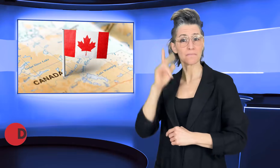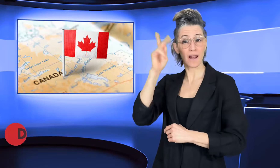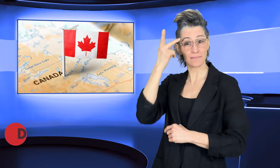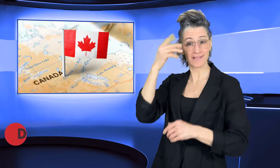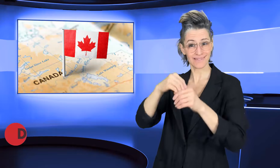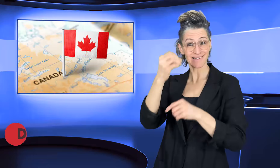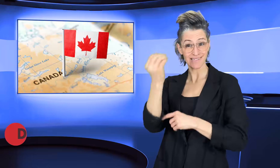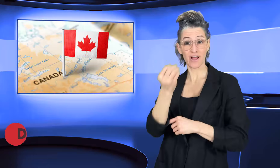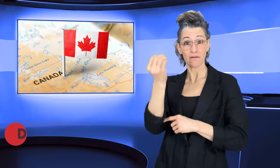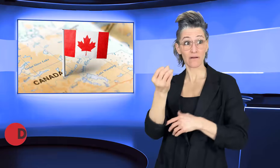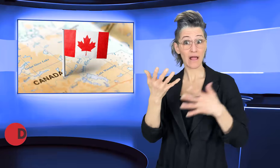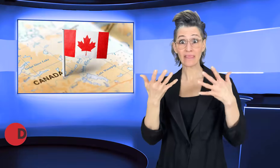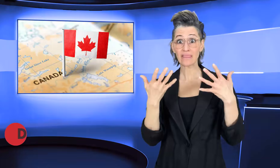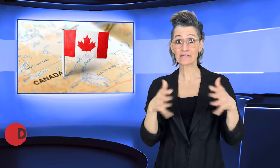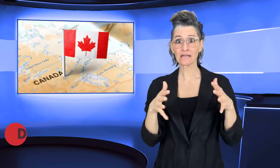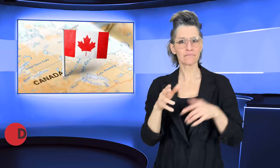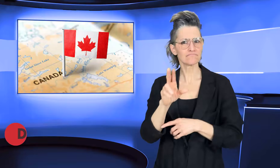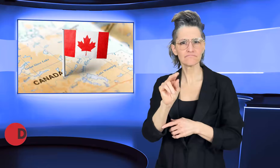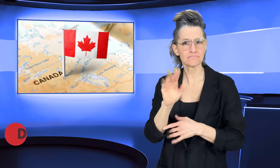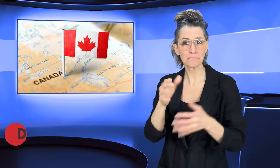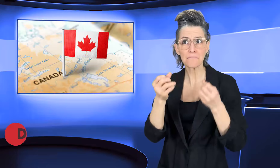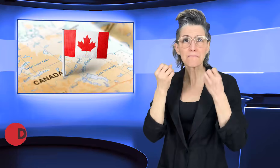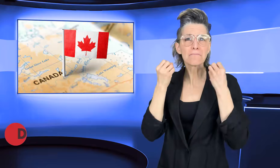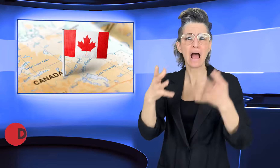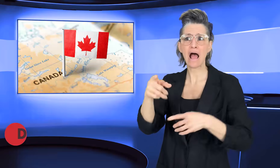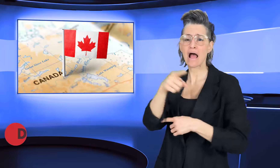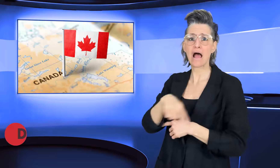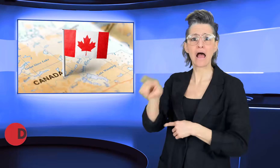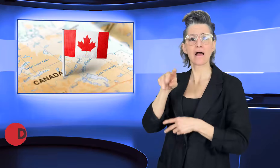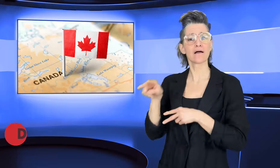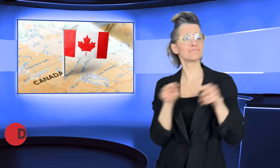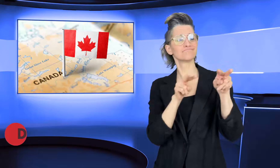Parliament in Ontario, but he is also widely